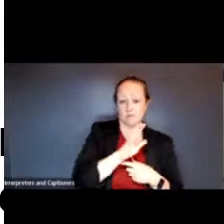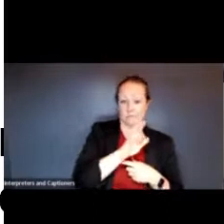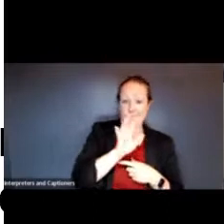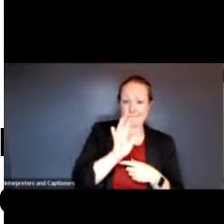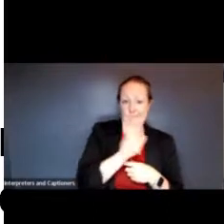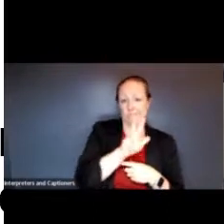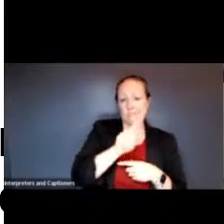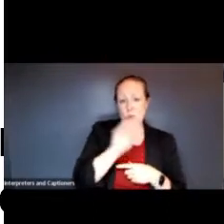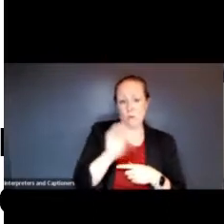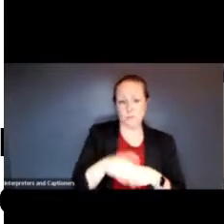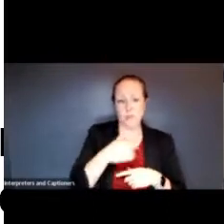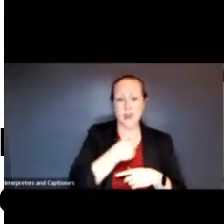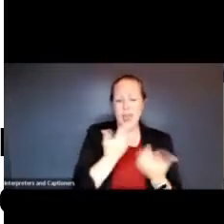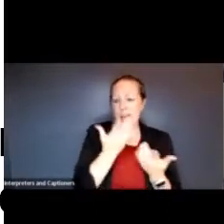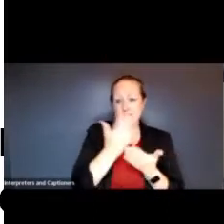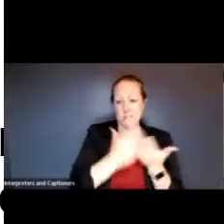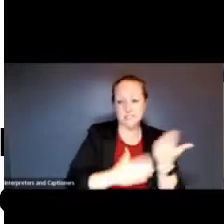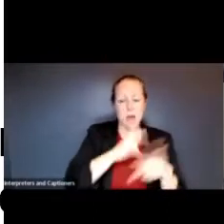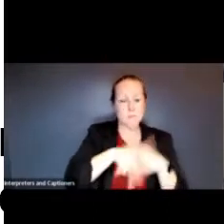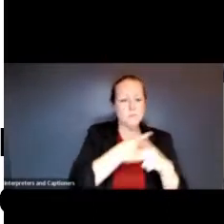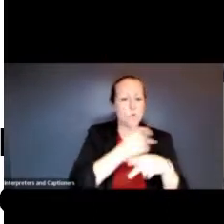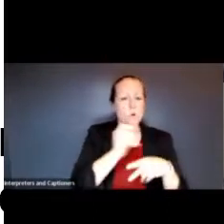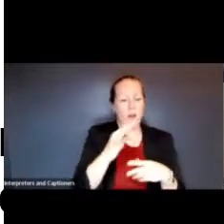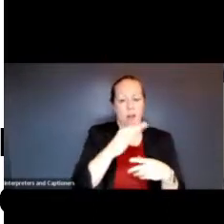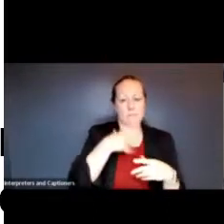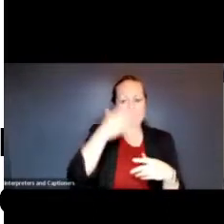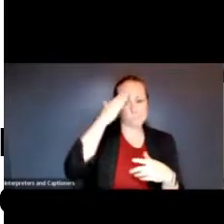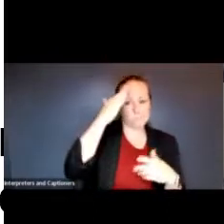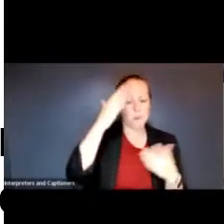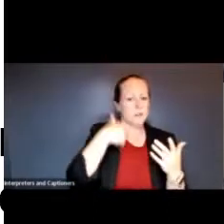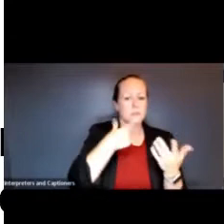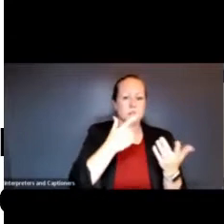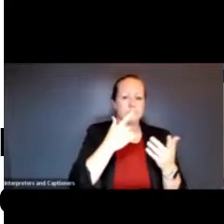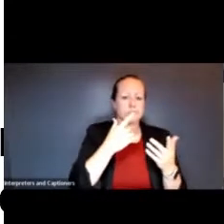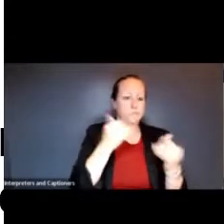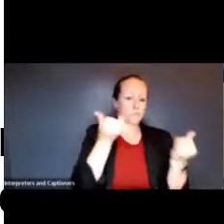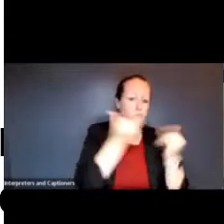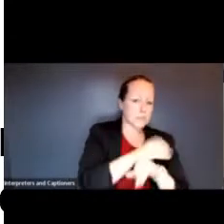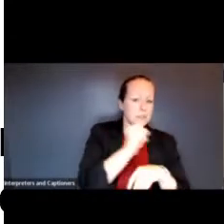for TBI is have a history of substance use disorders. I just pulled out a few data points,